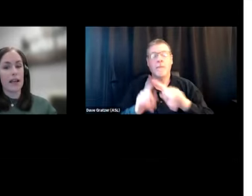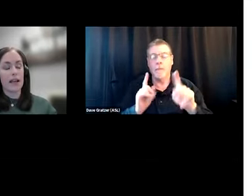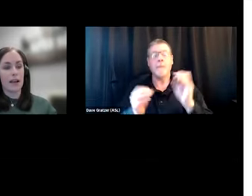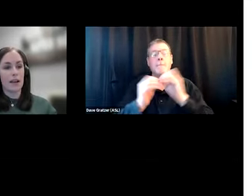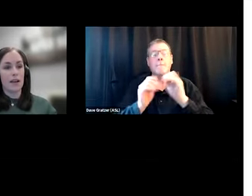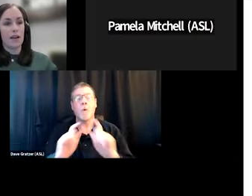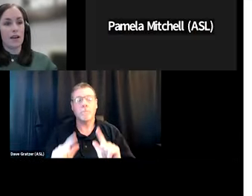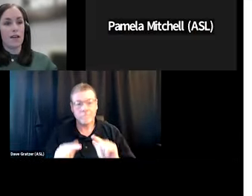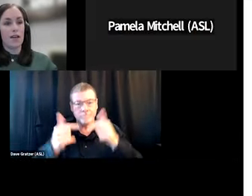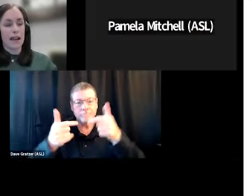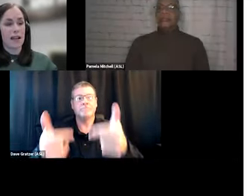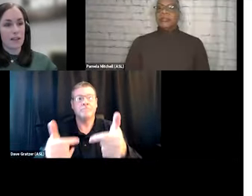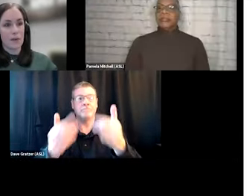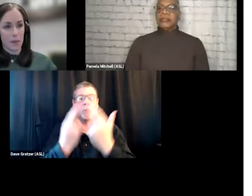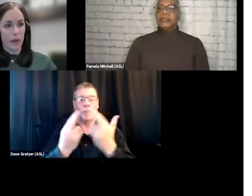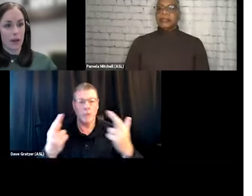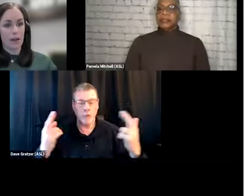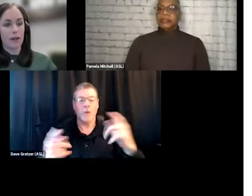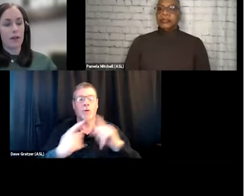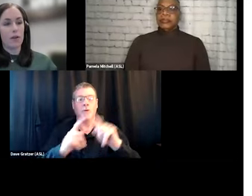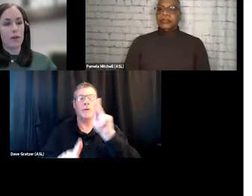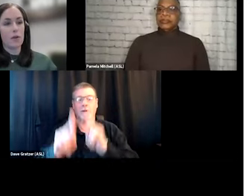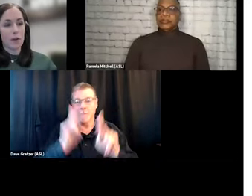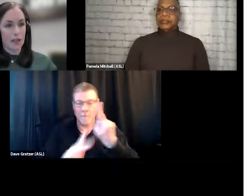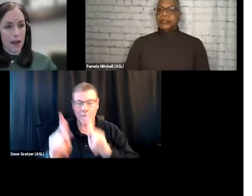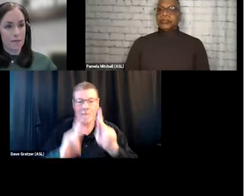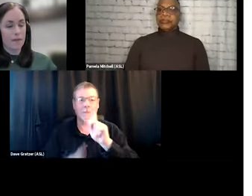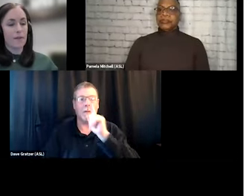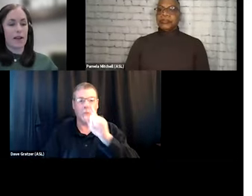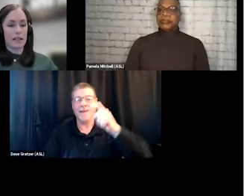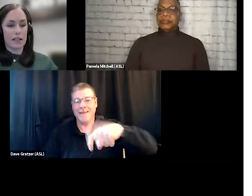in the hands of people who need them on a day-to-day basis,